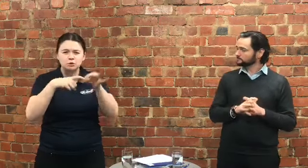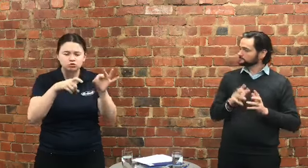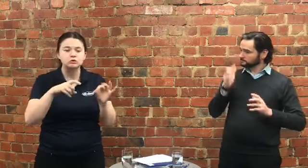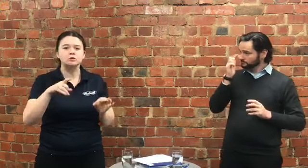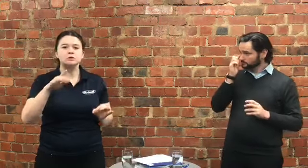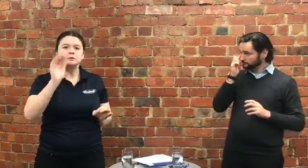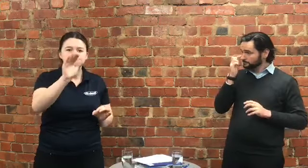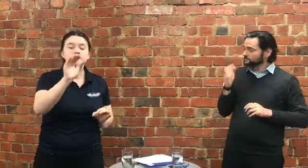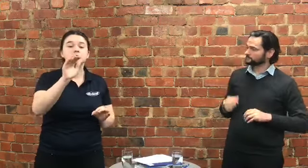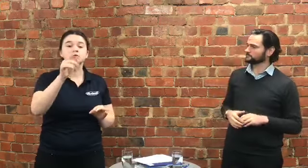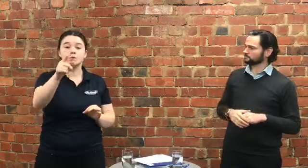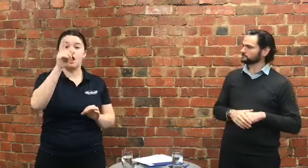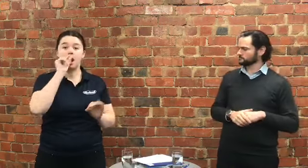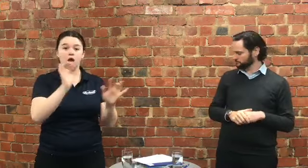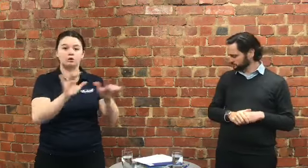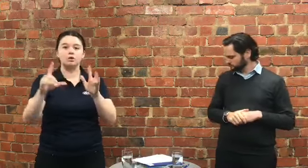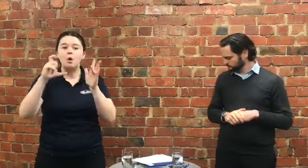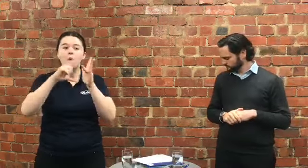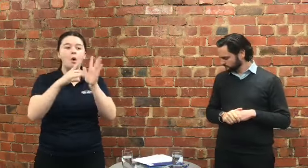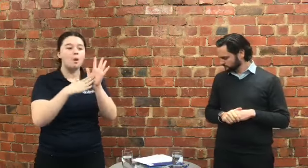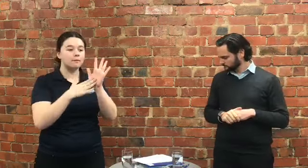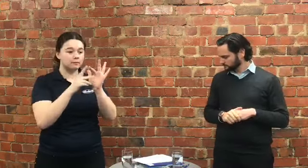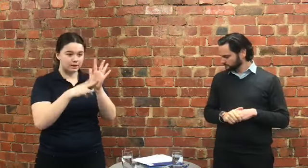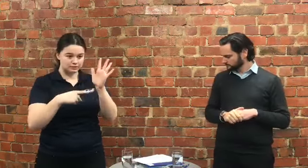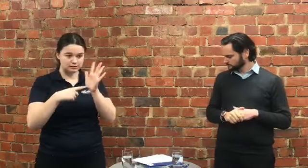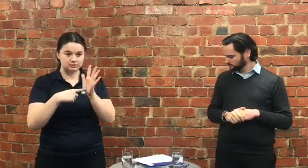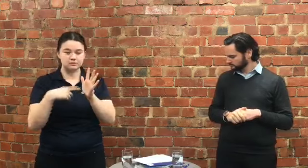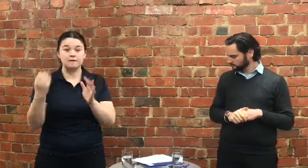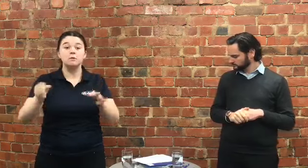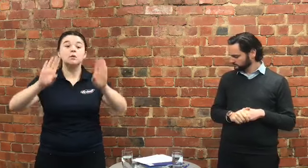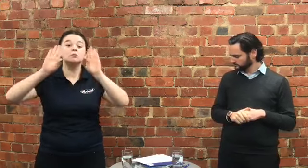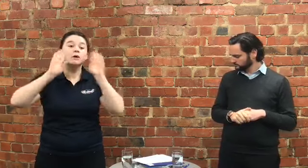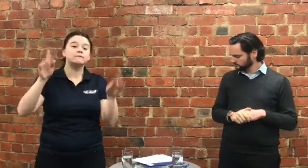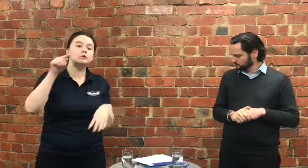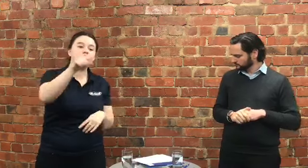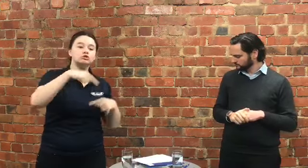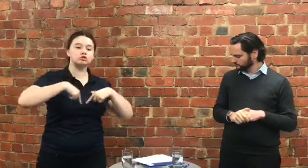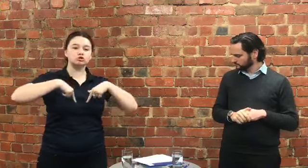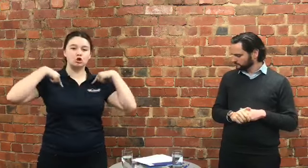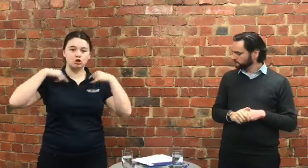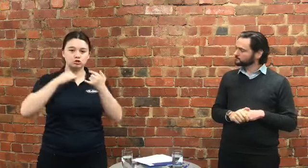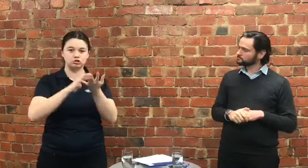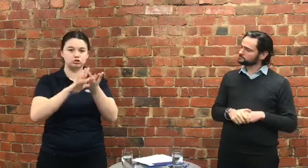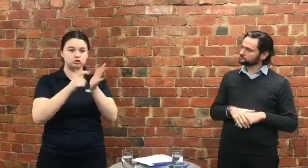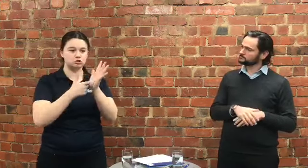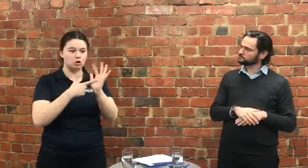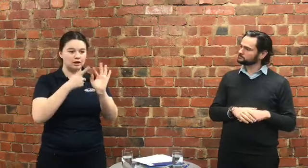or specific points that you would like to have raised, you can make a comment.